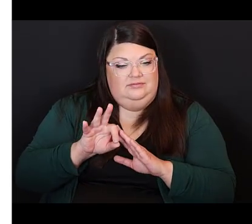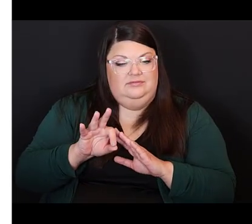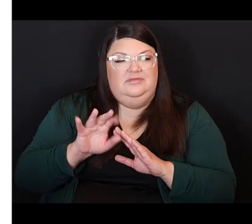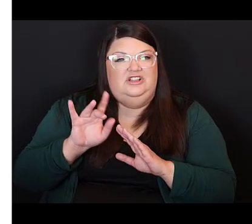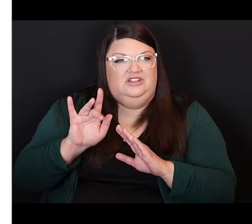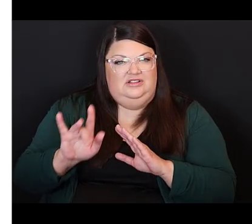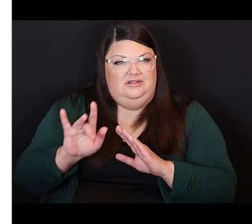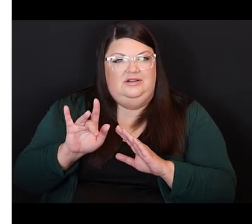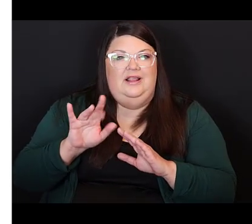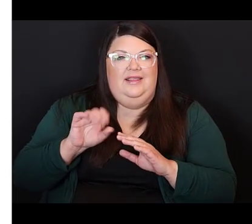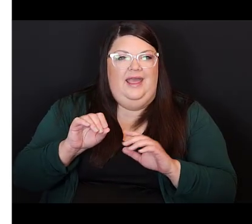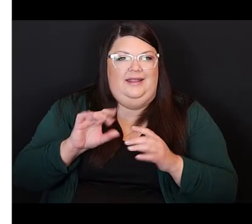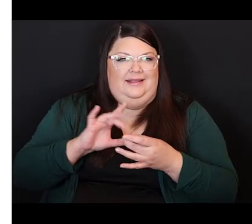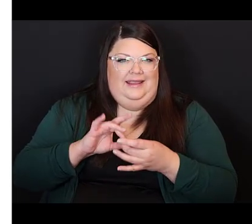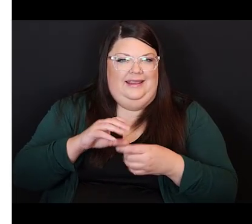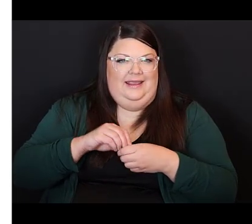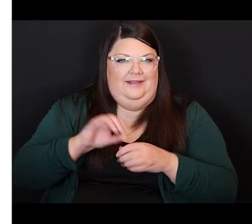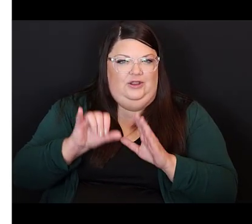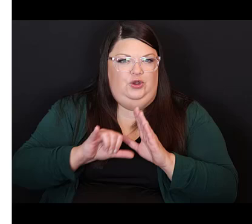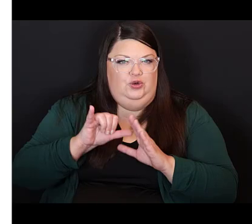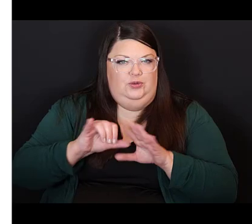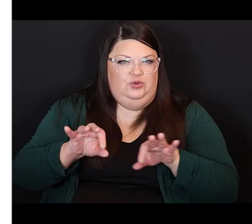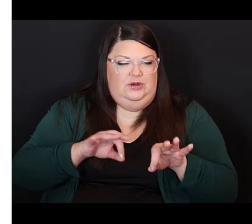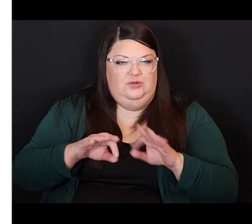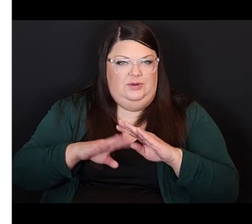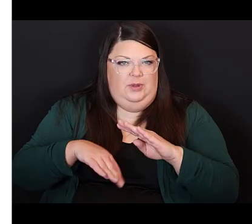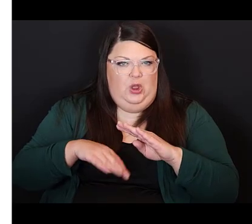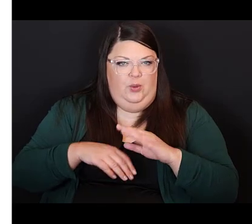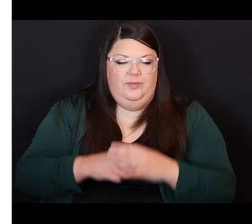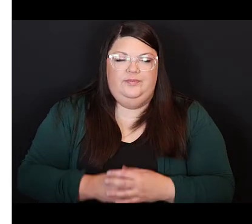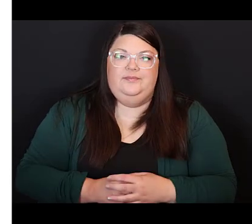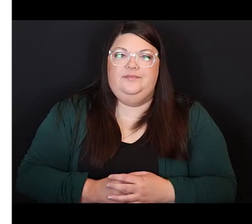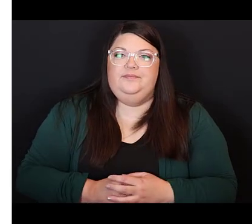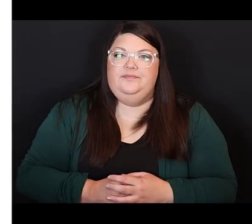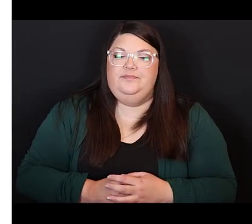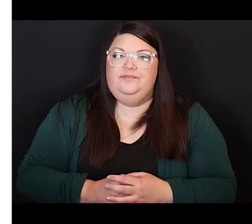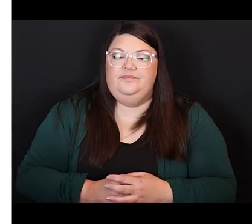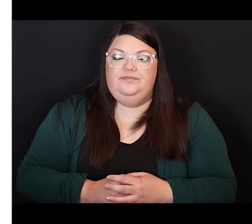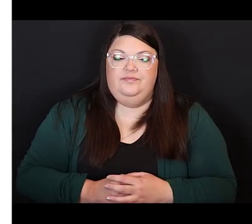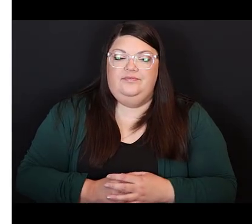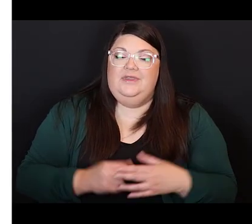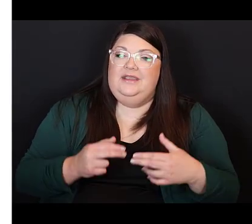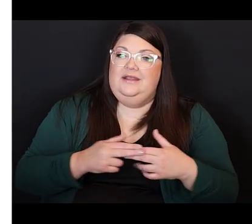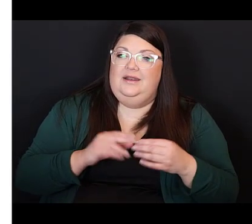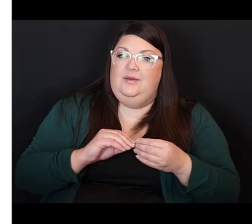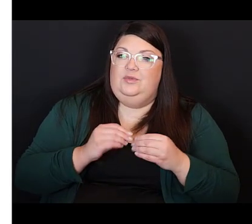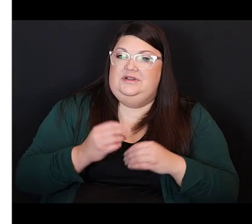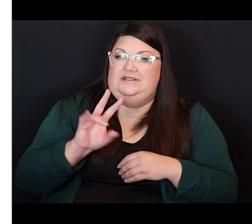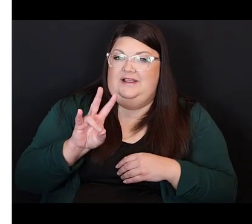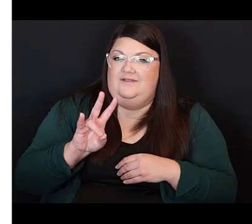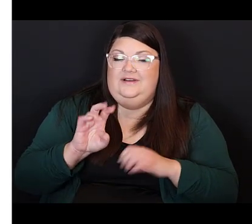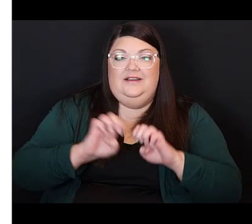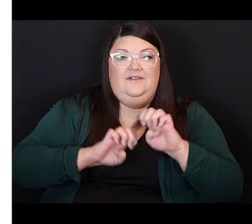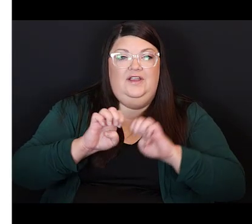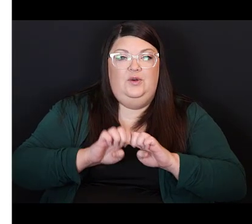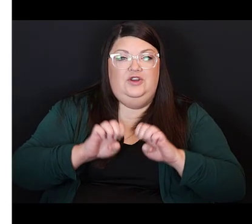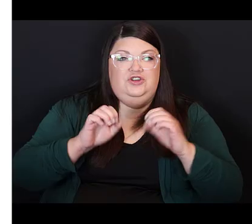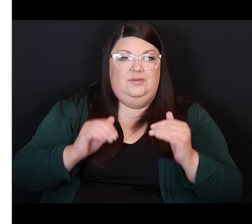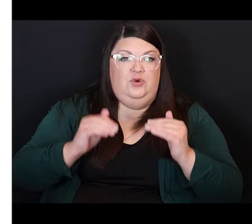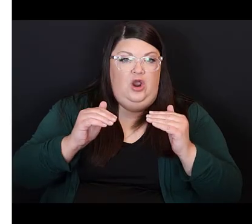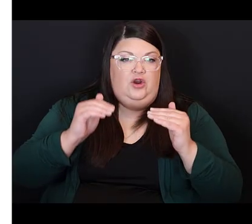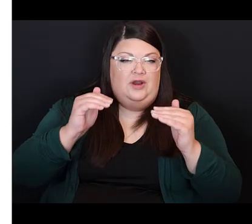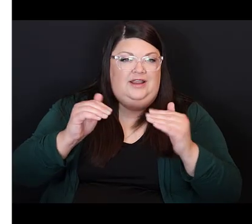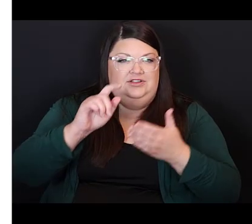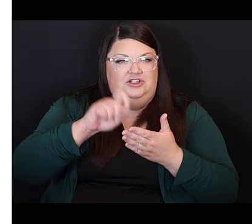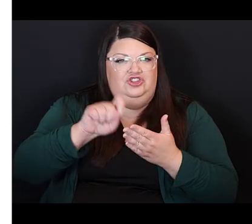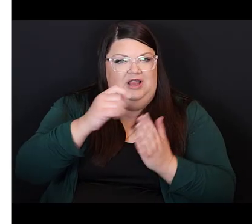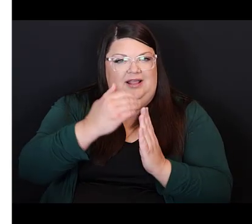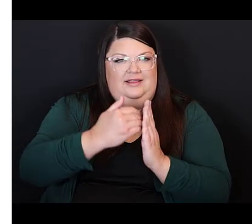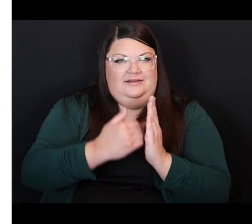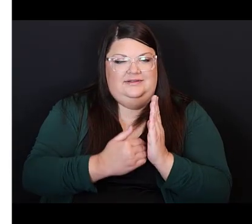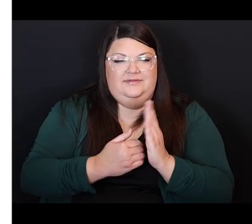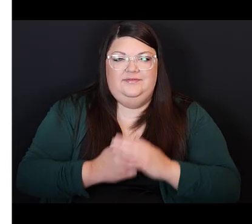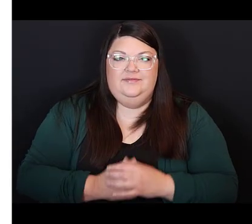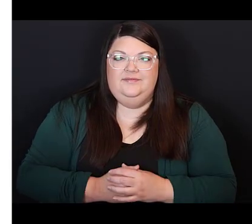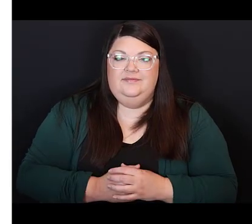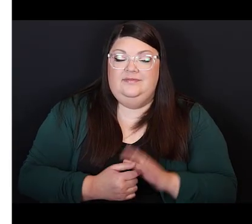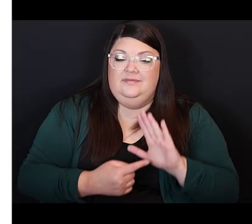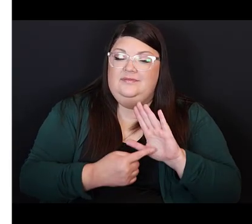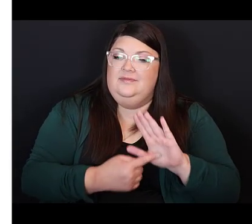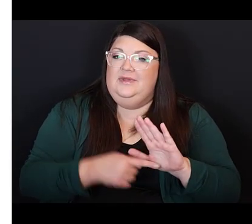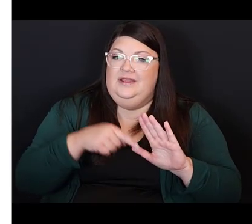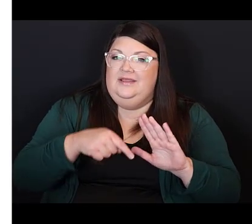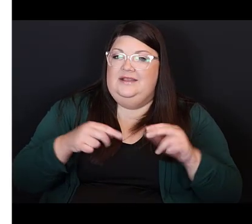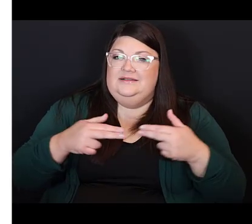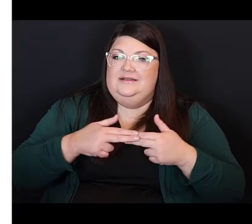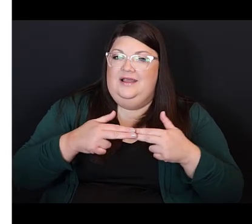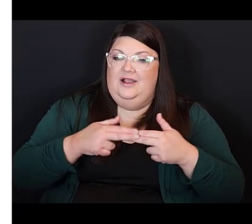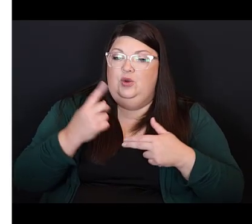by selecting the link below this video. Slide 7, Evaluation Progress Checklist.